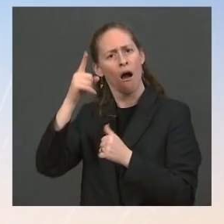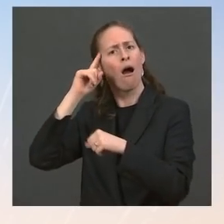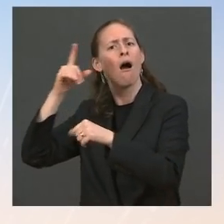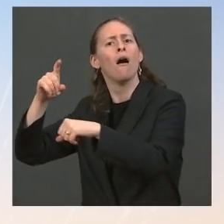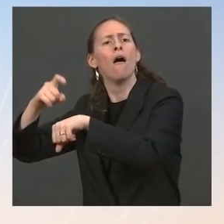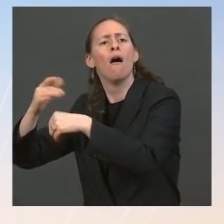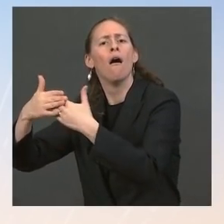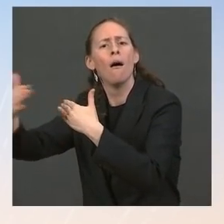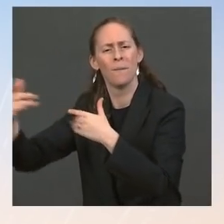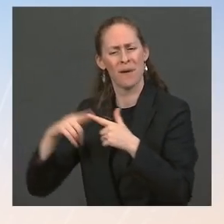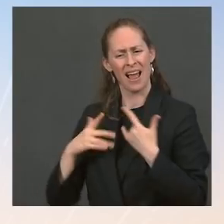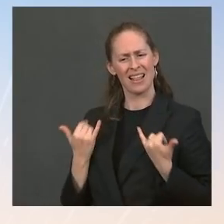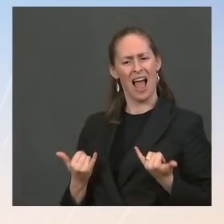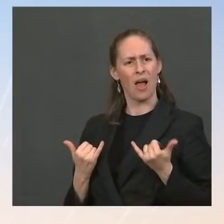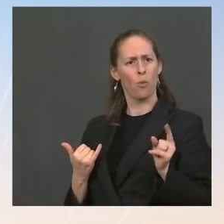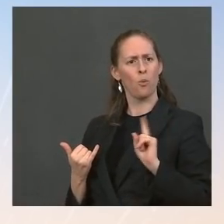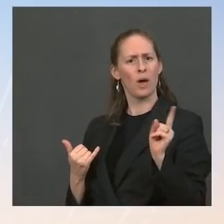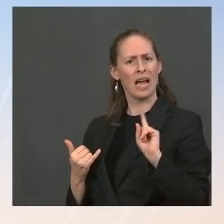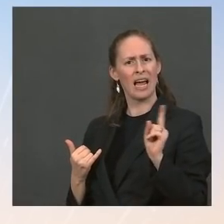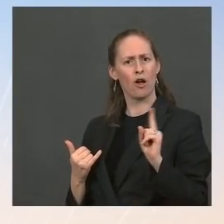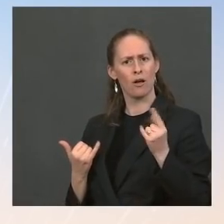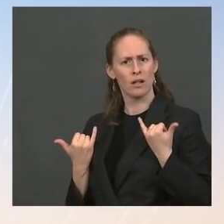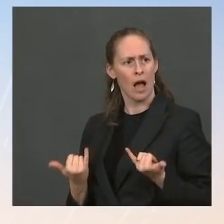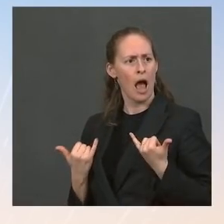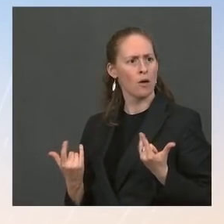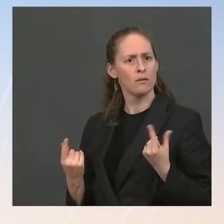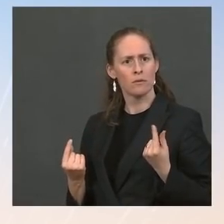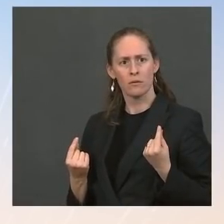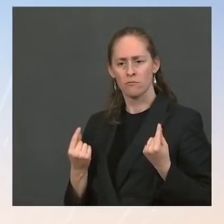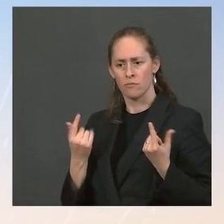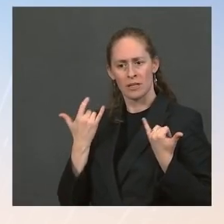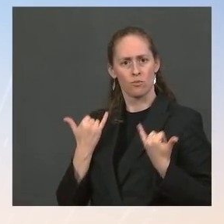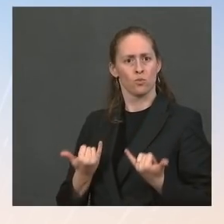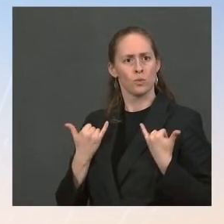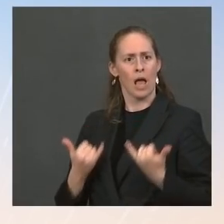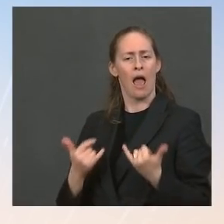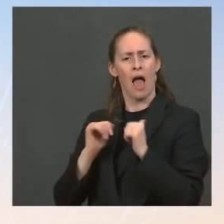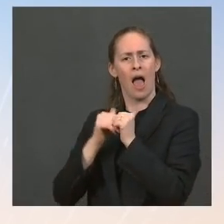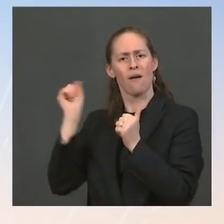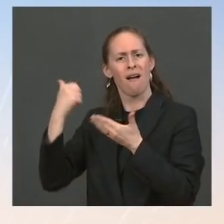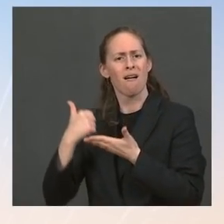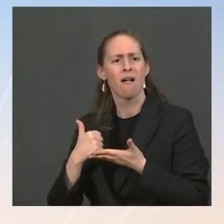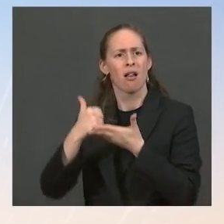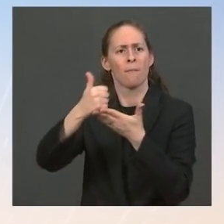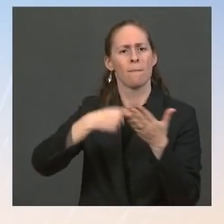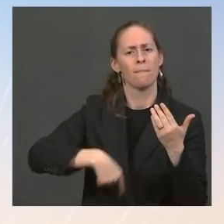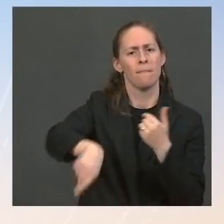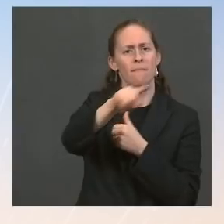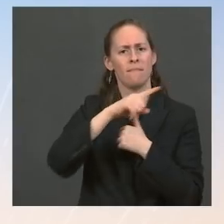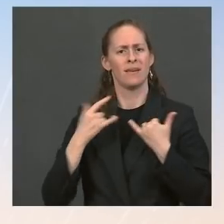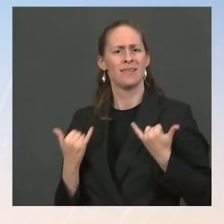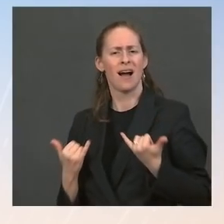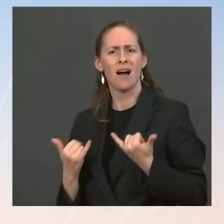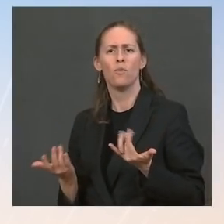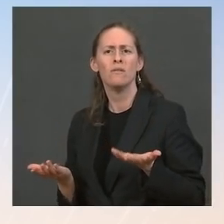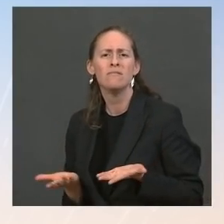what is the President doing now, like immediately, to try to directly impact the rising costs that are Americans are witnessing? Ms. Psaki: Well, the number one thing